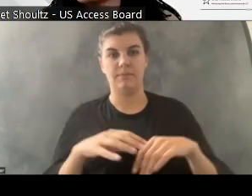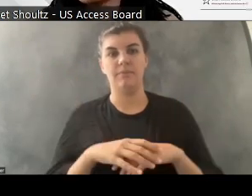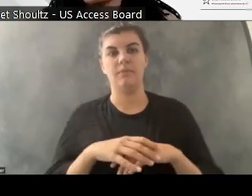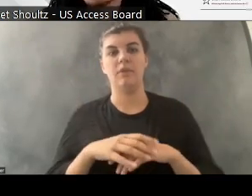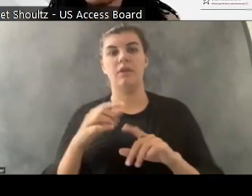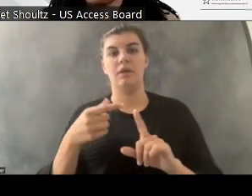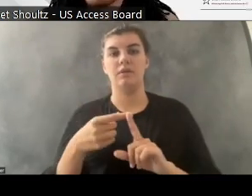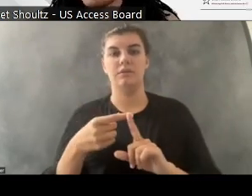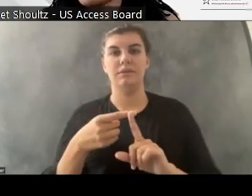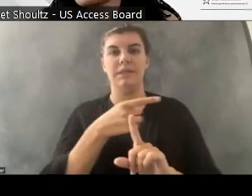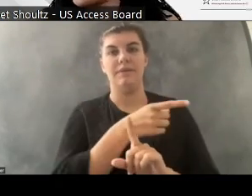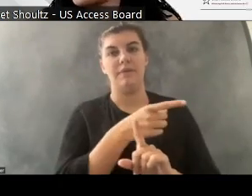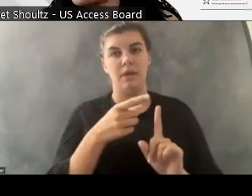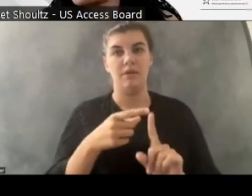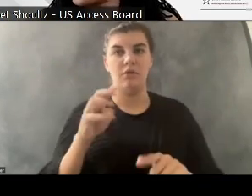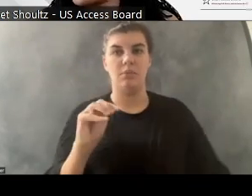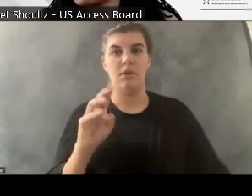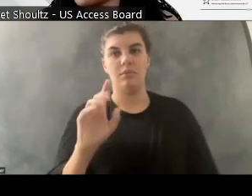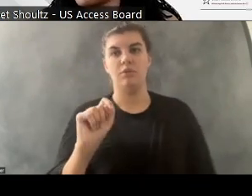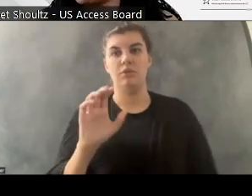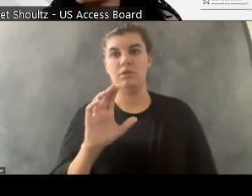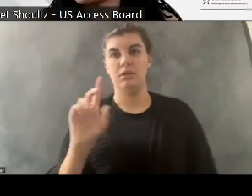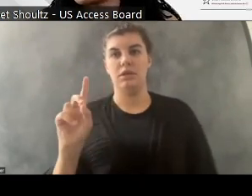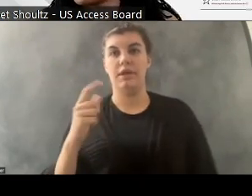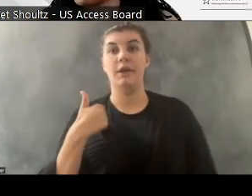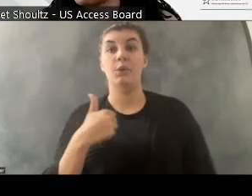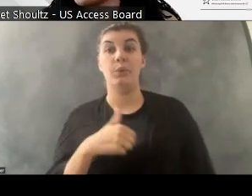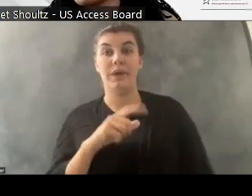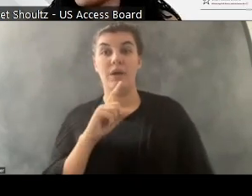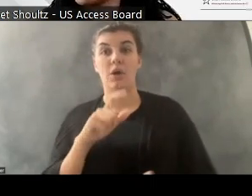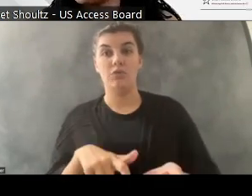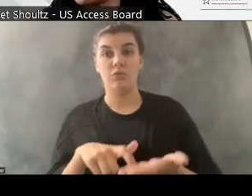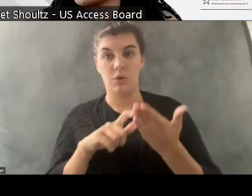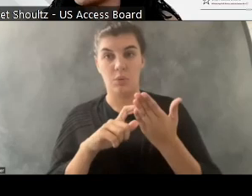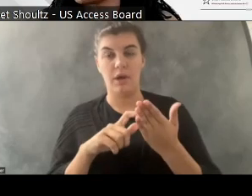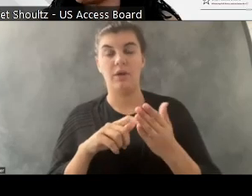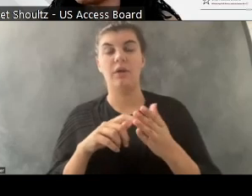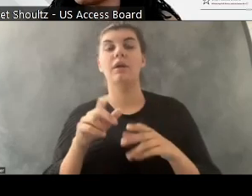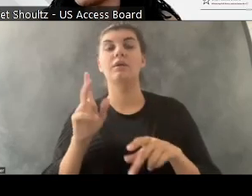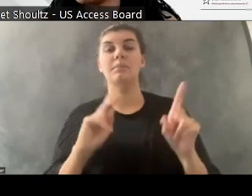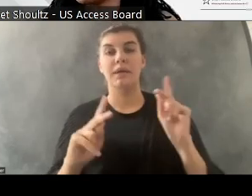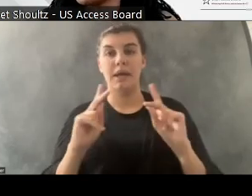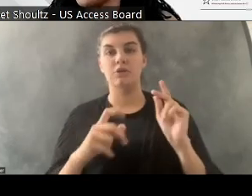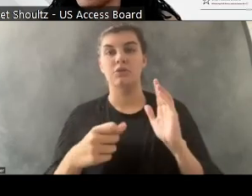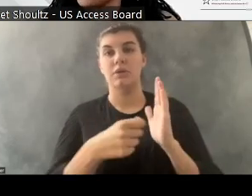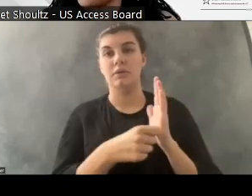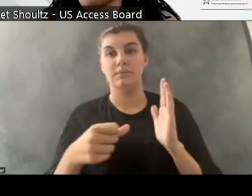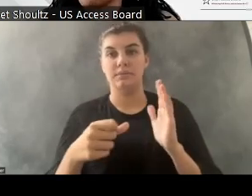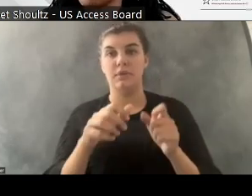deviated from MUTCD in that we're requiring that the pedestrian push button locator tones